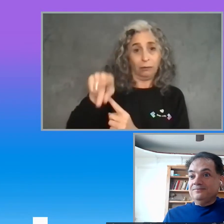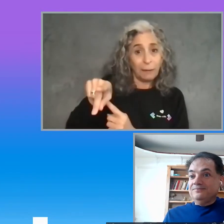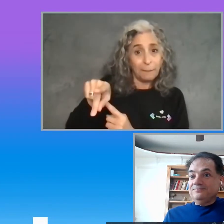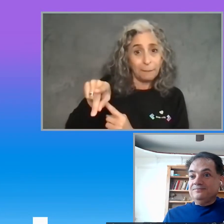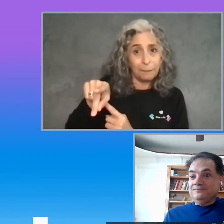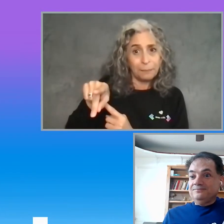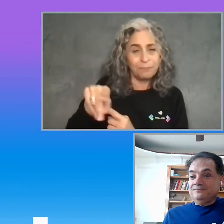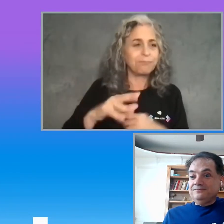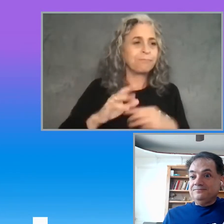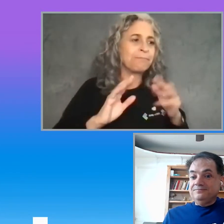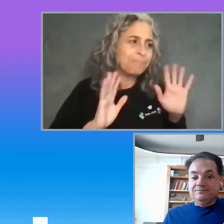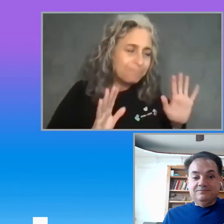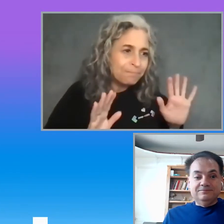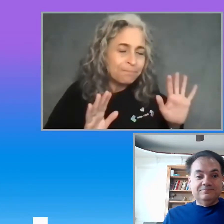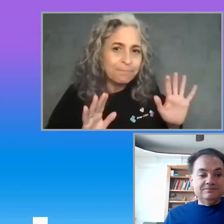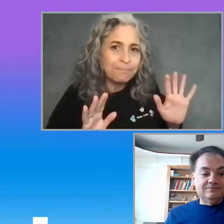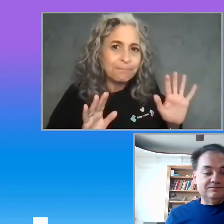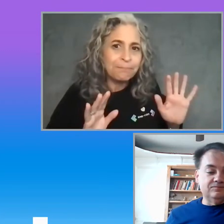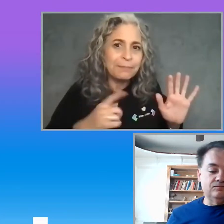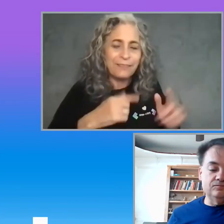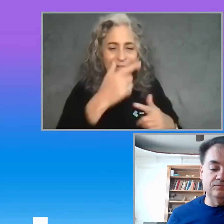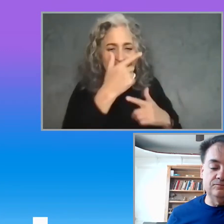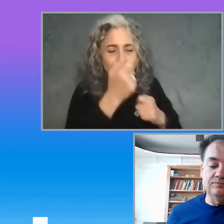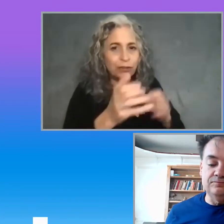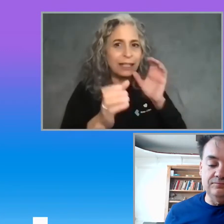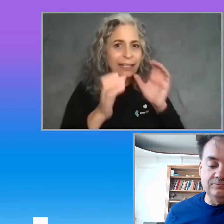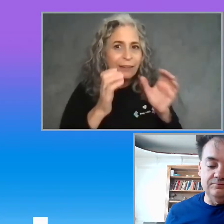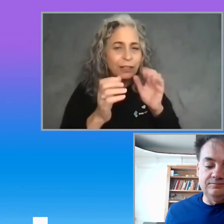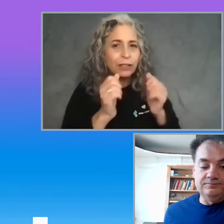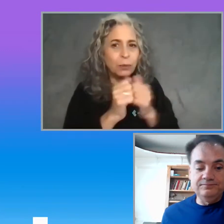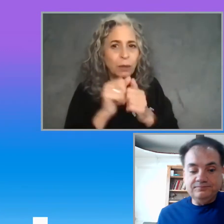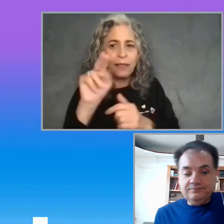Well, we had a very